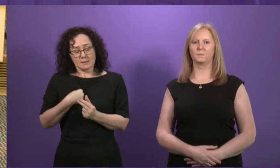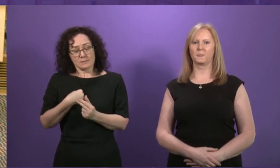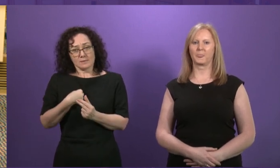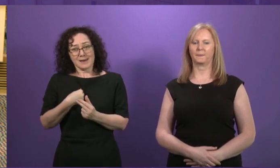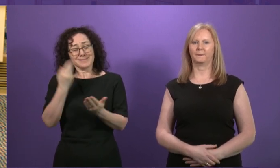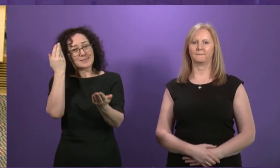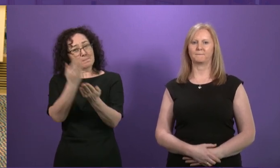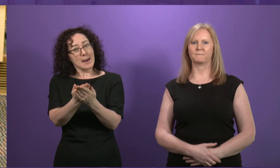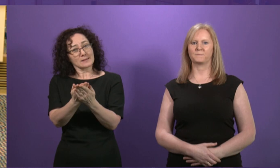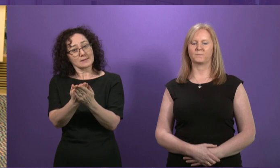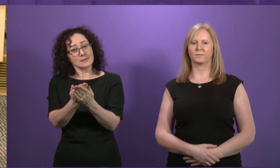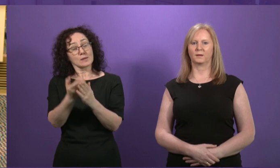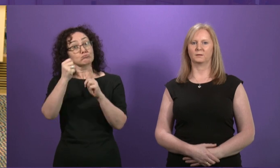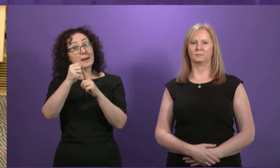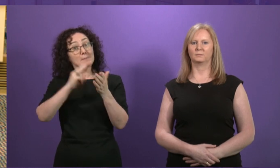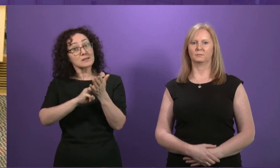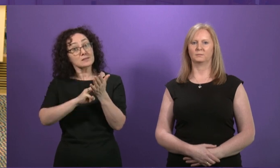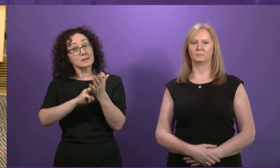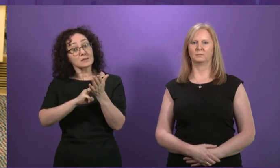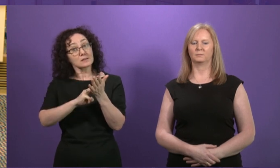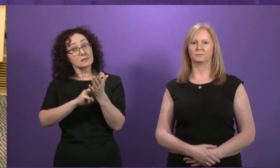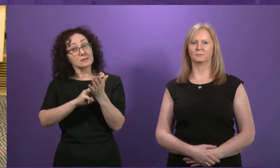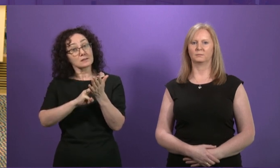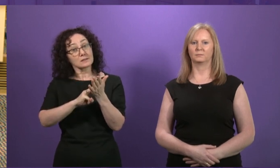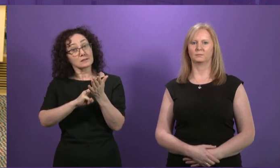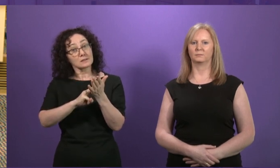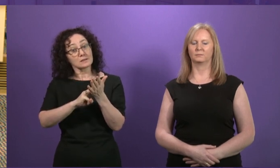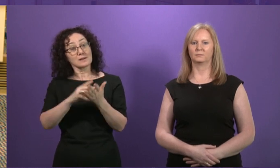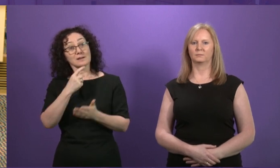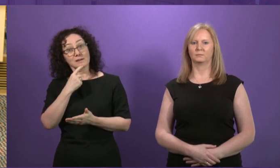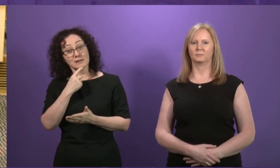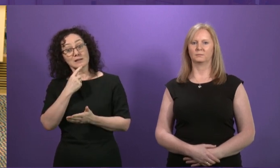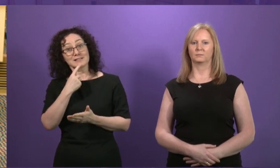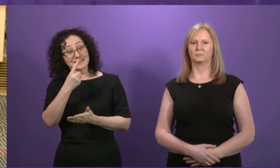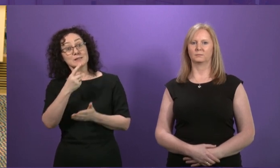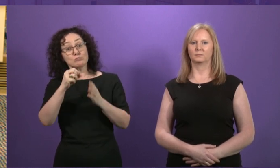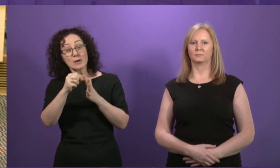Prime Minister stops asking people to choose between catastrophe and disaster, and instead